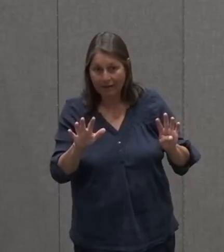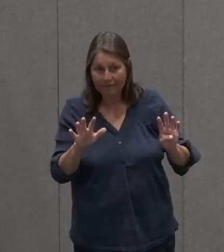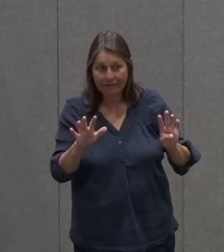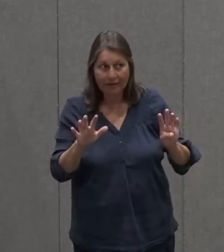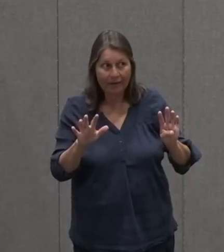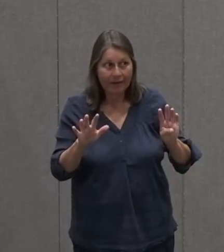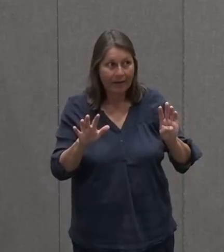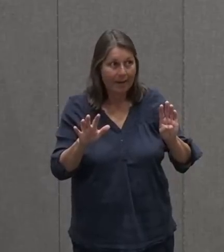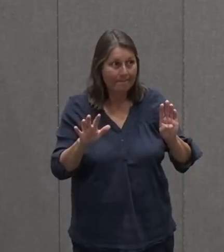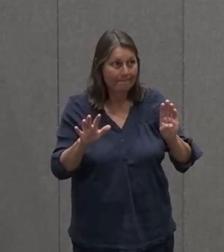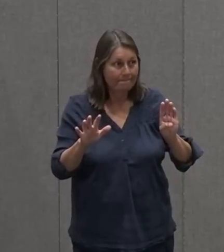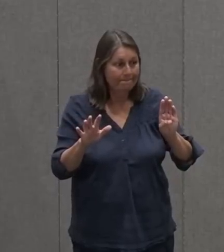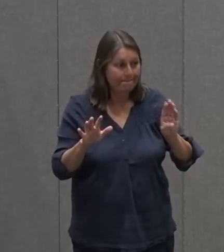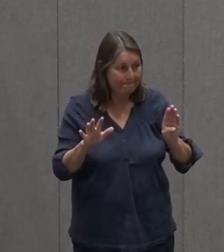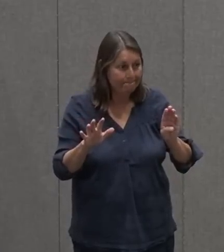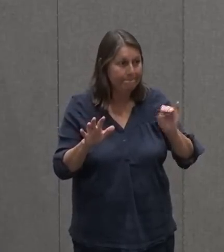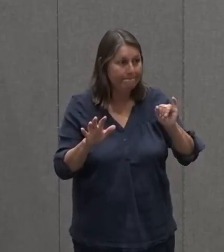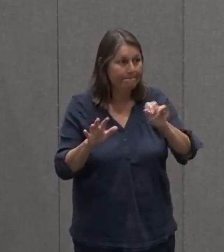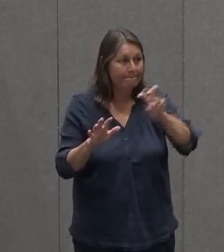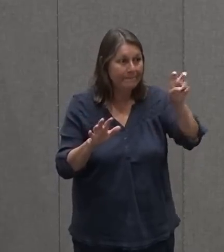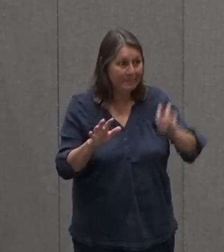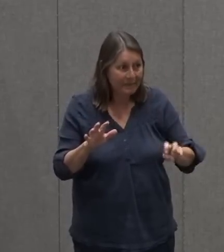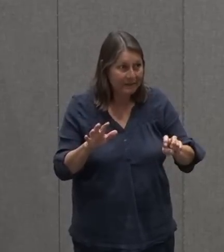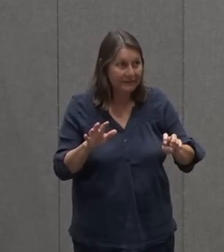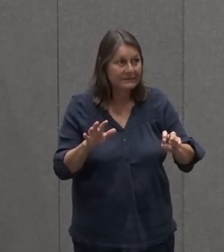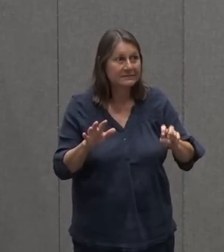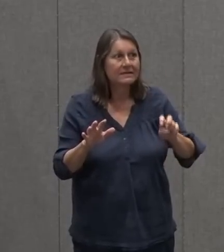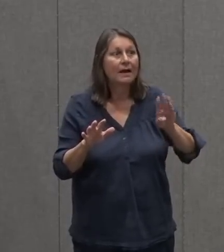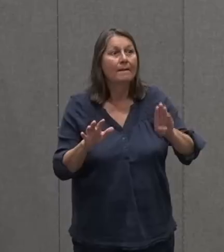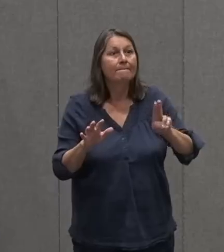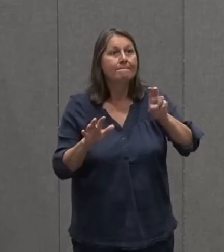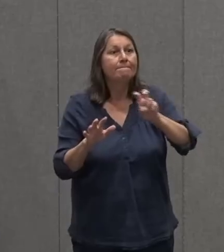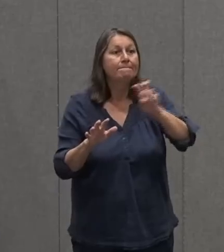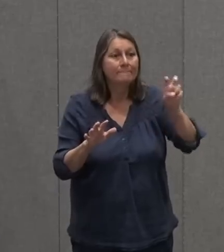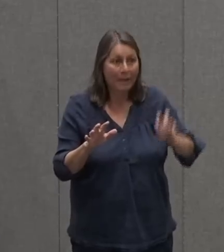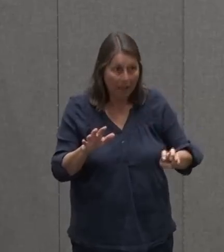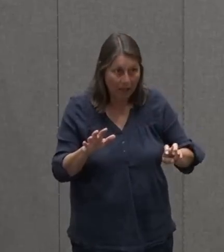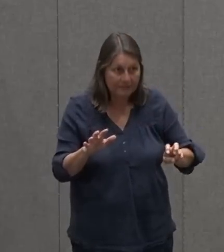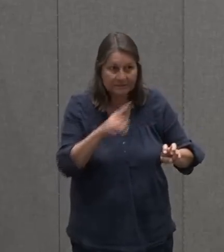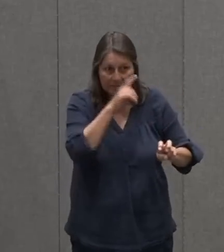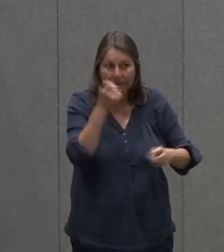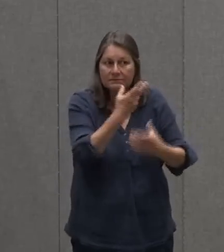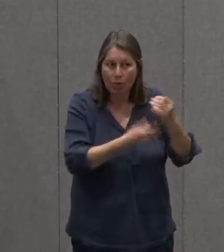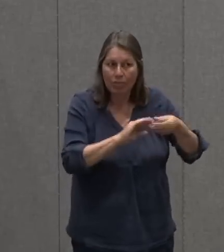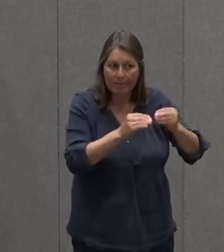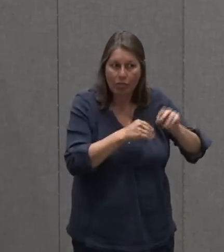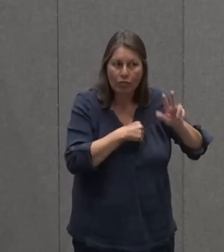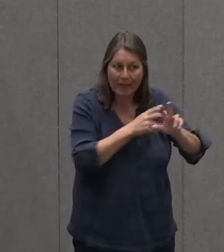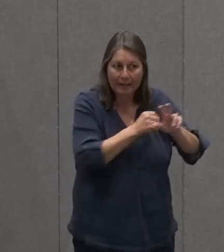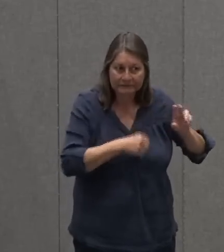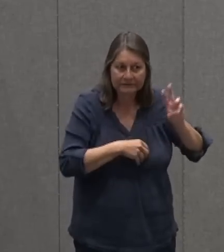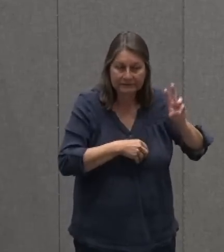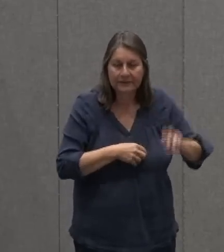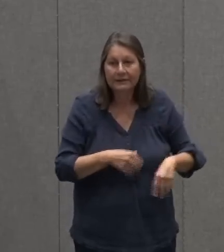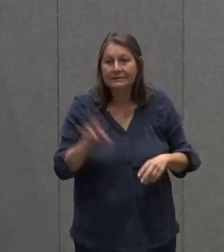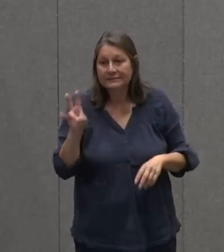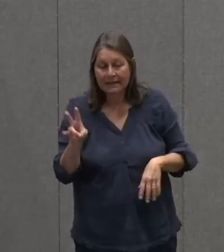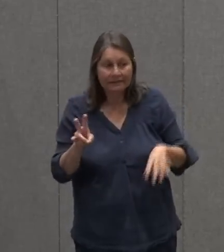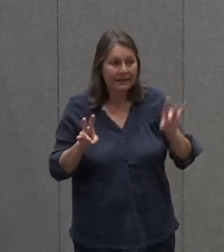Bizz buzz because it's a multiple of three. You got it. Okay bizz buzz. Seven. Eight.